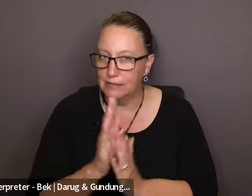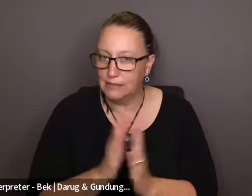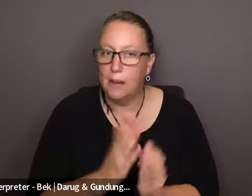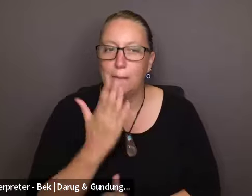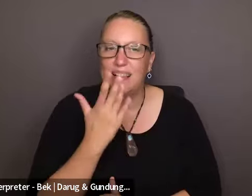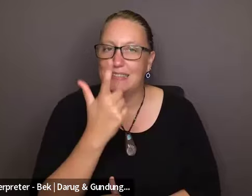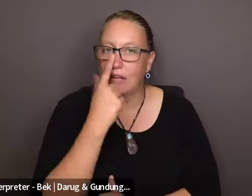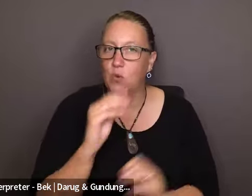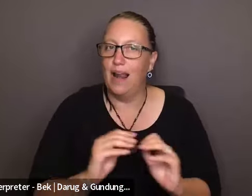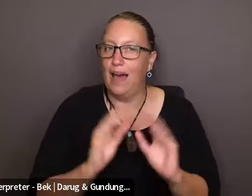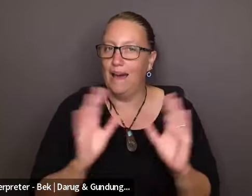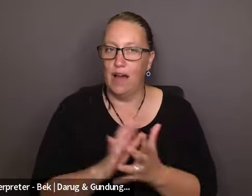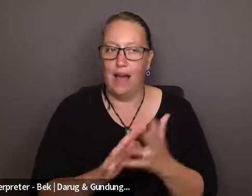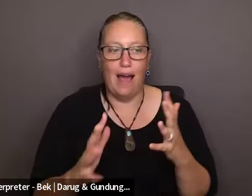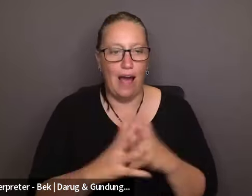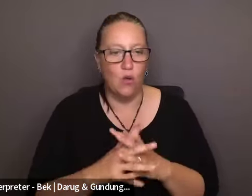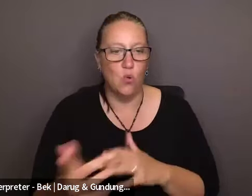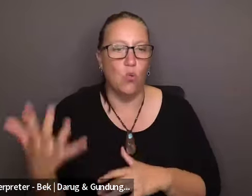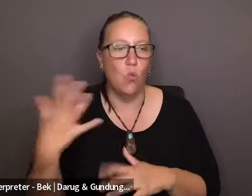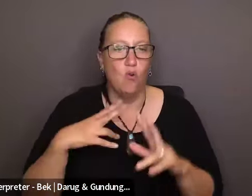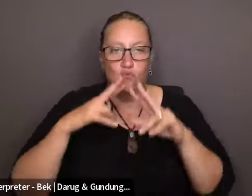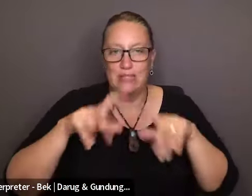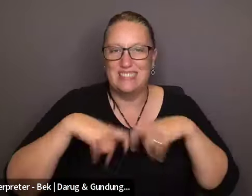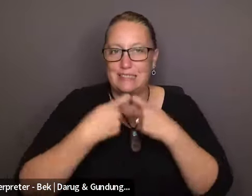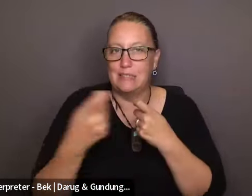and I'll go back to the payment one that I can see